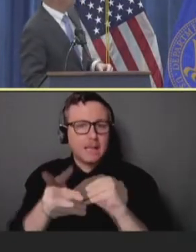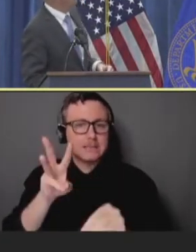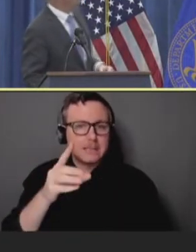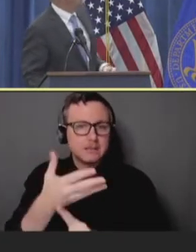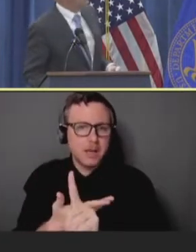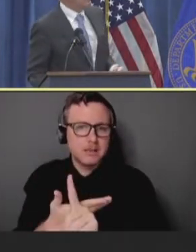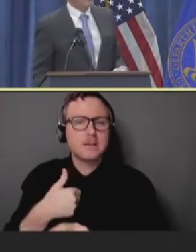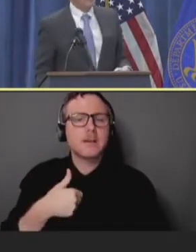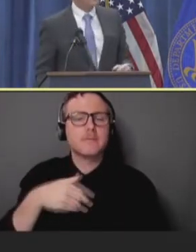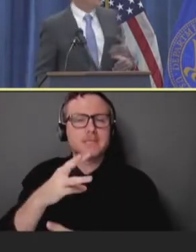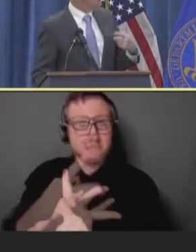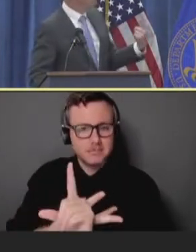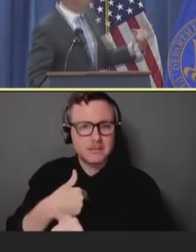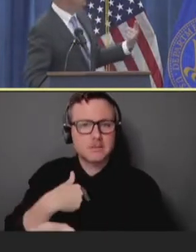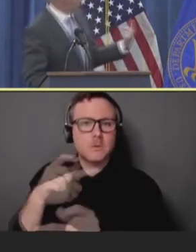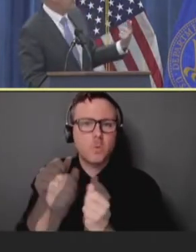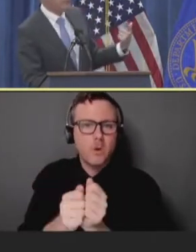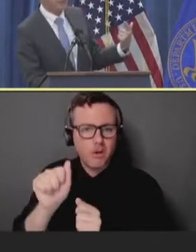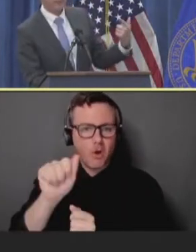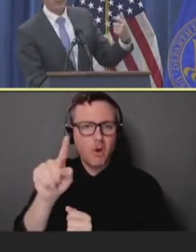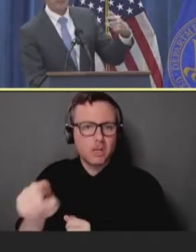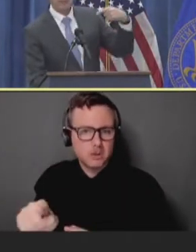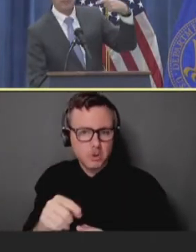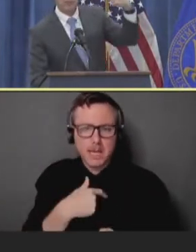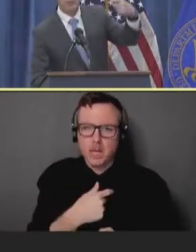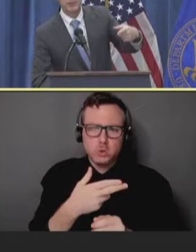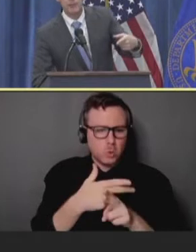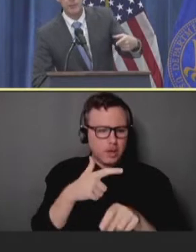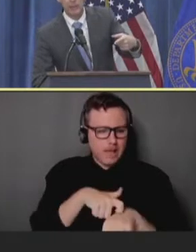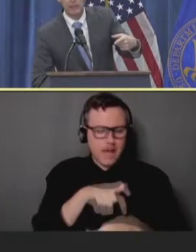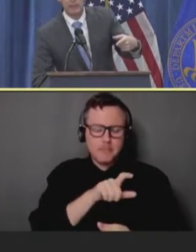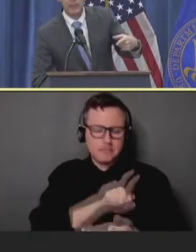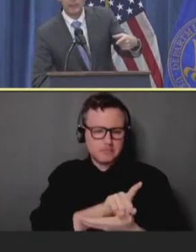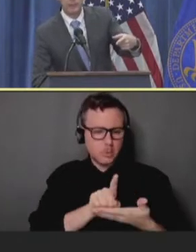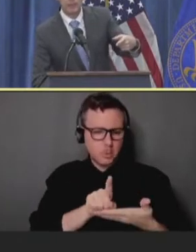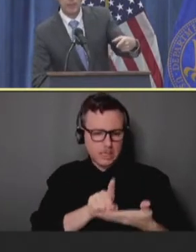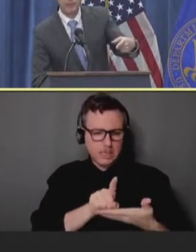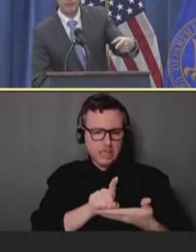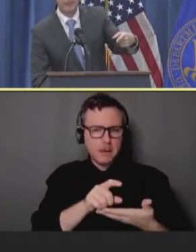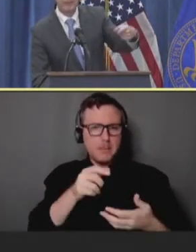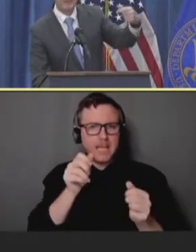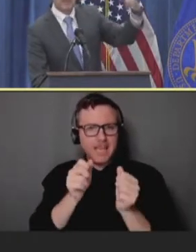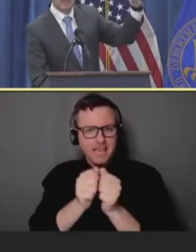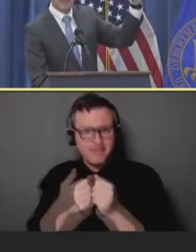So, second message then is that the immune system has active Alzheimer's disease.